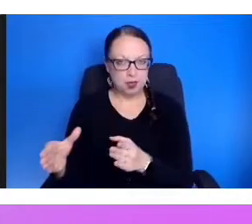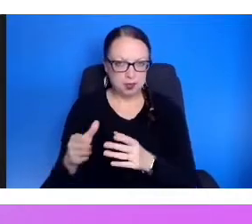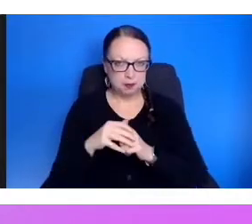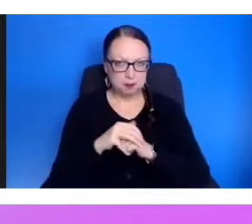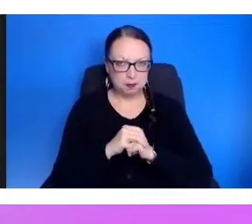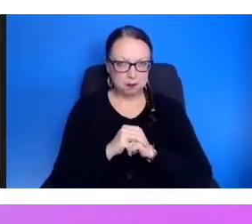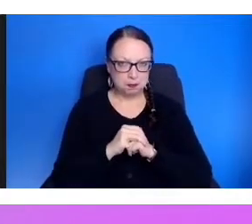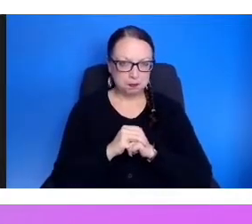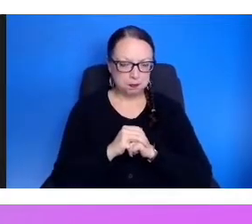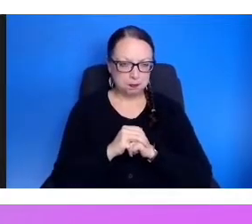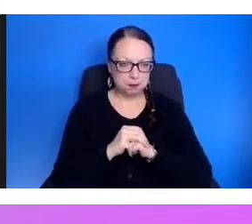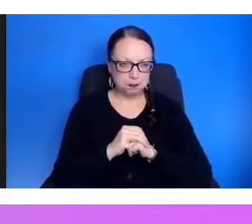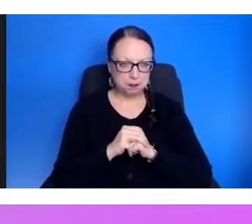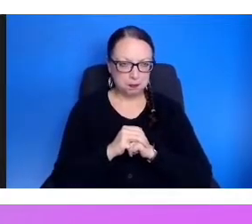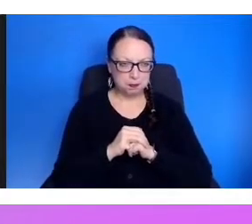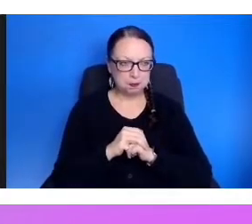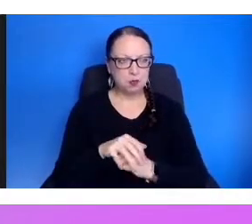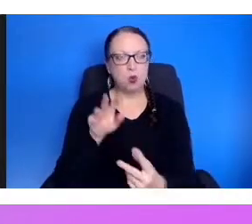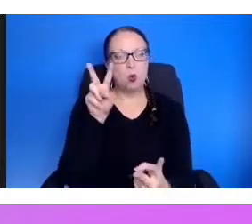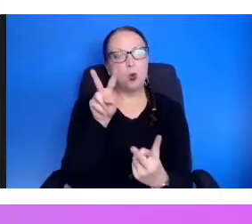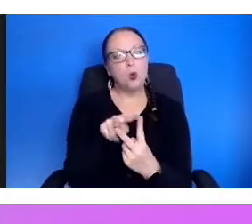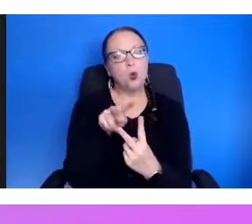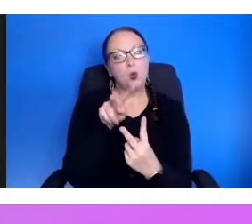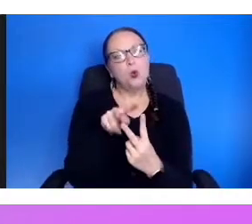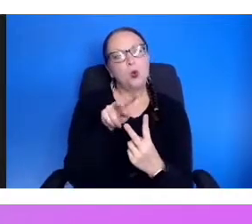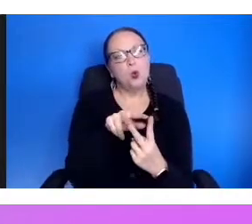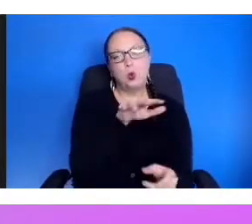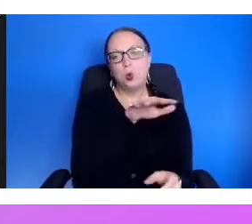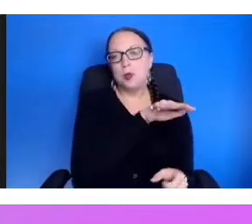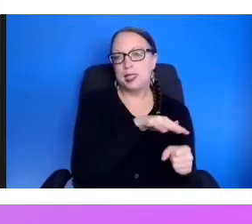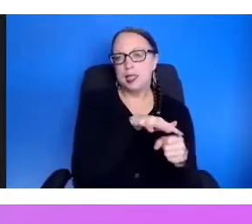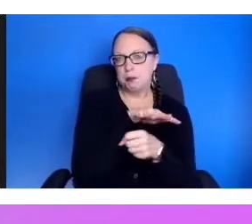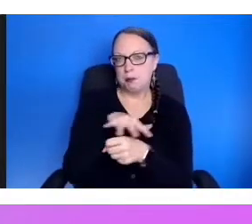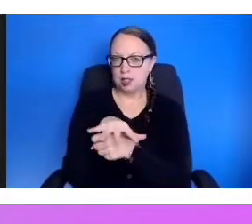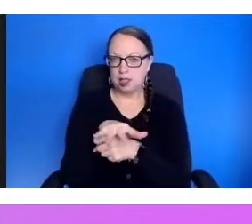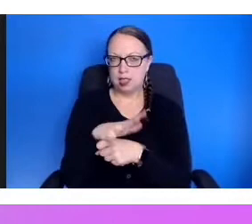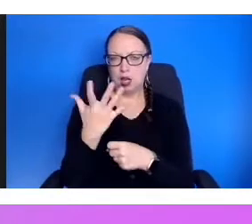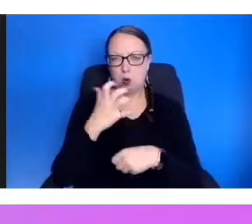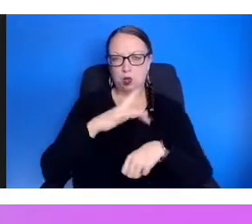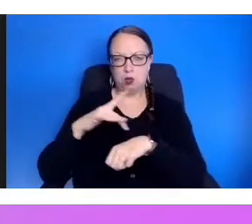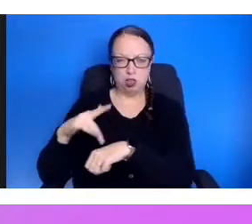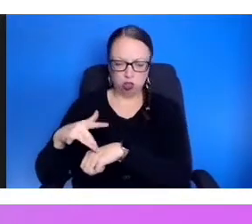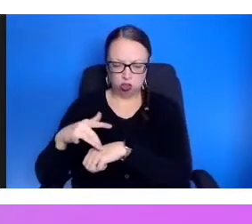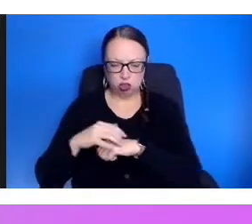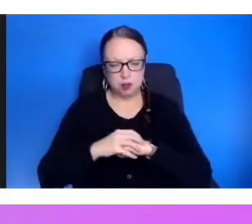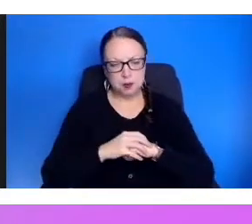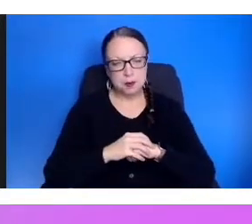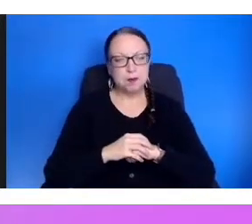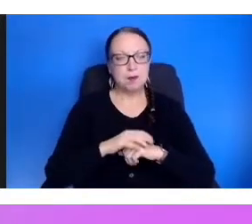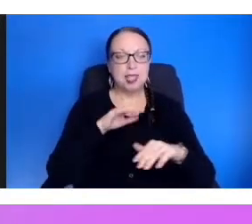So the two spaces just to touch on because this really this conference particularly looks at accessibility